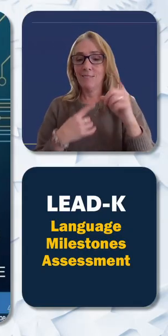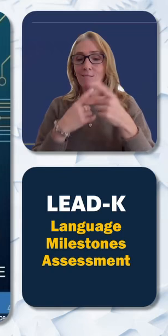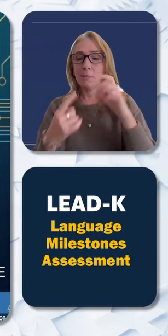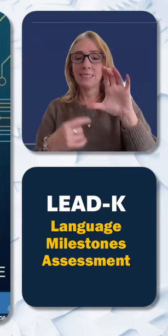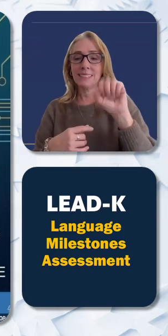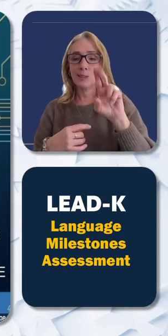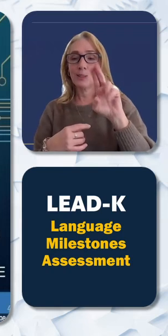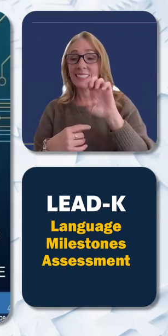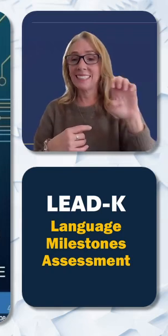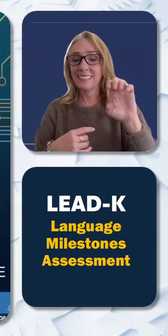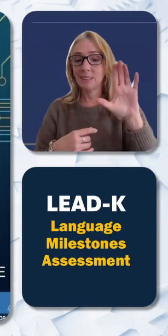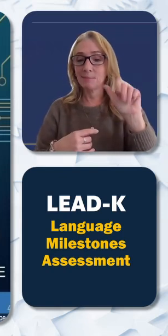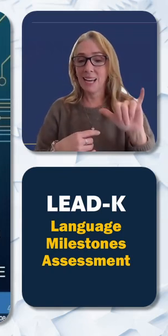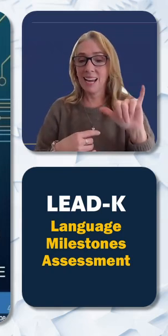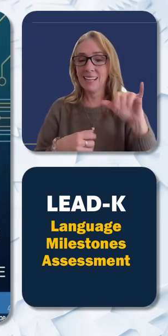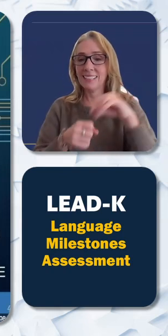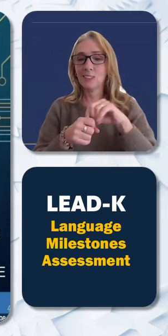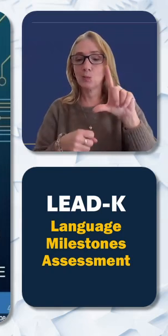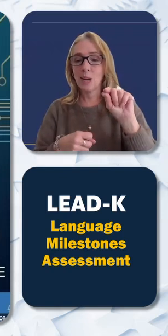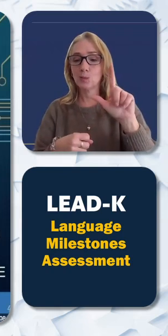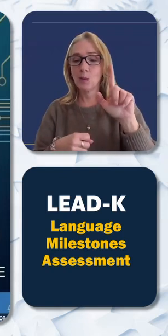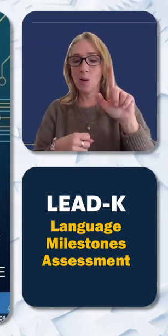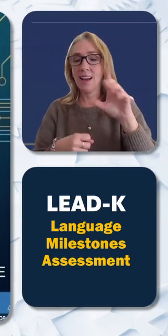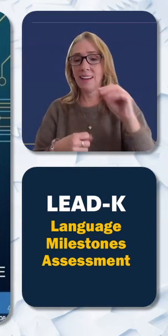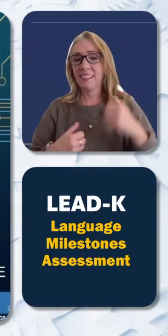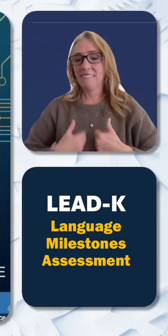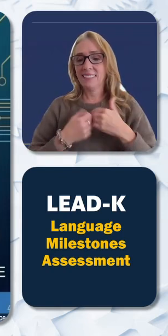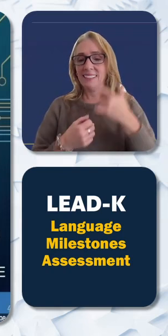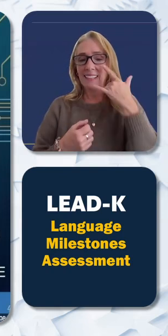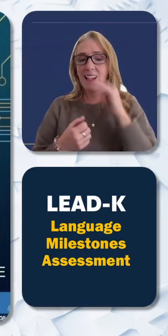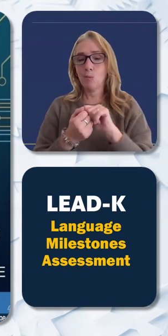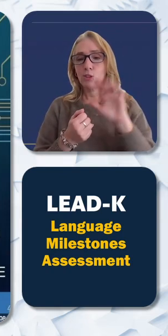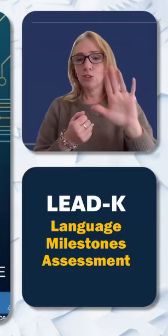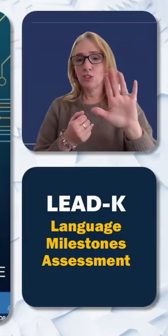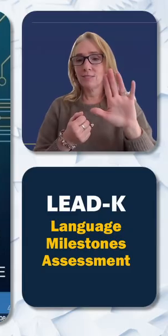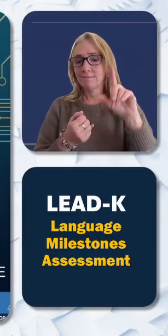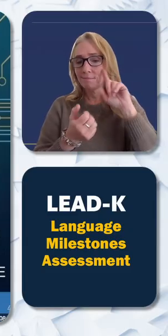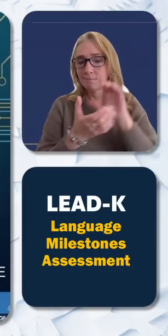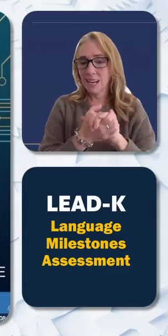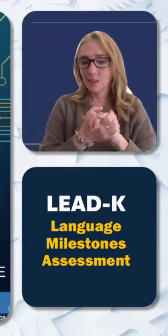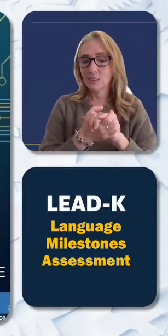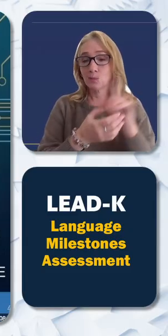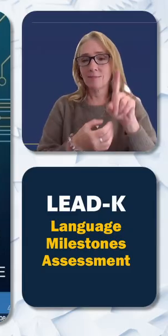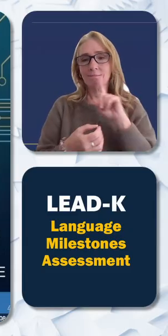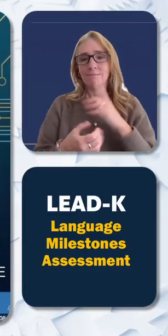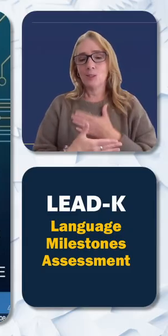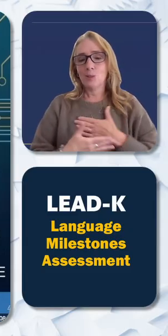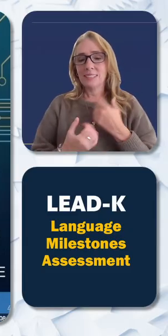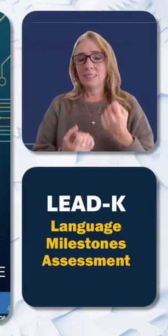She earned her EDD from the CS East Bay, CSU East Bay, in 2021, and lives in California with